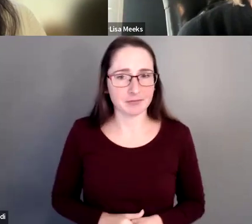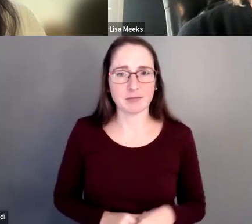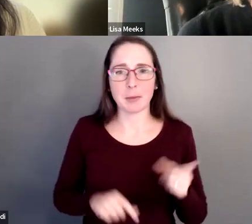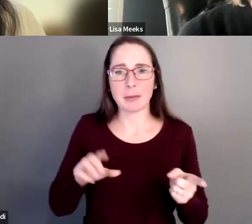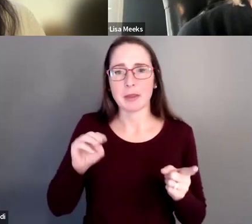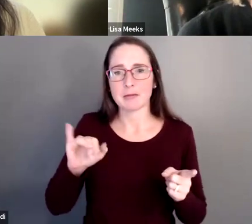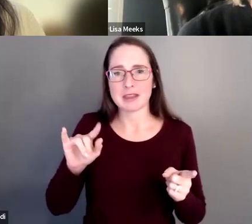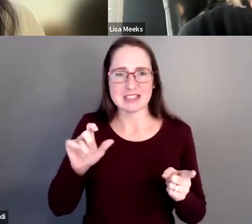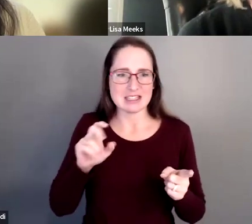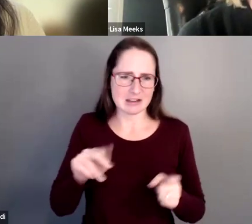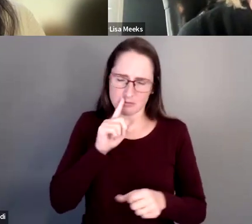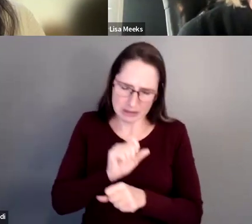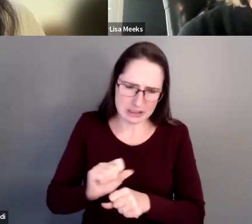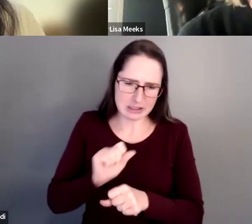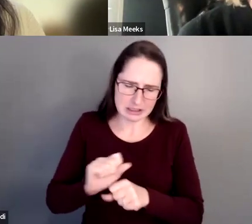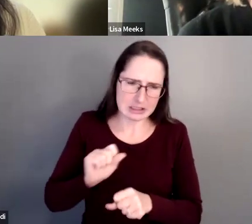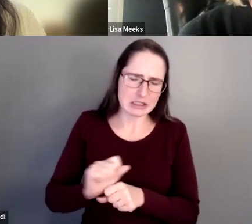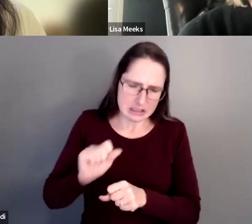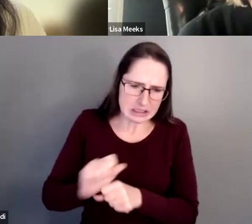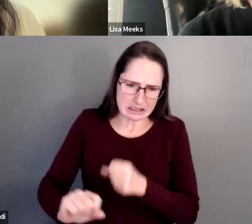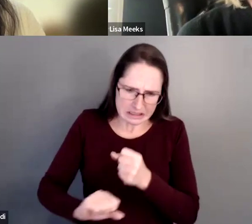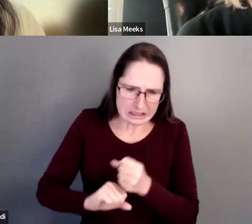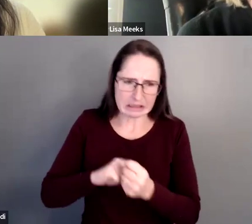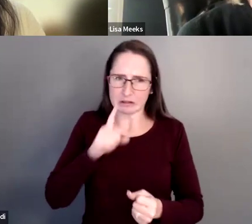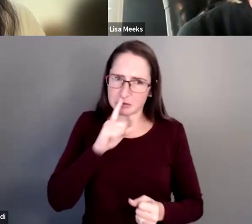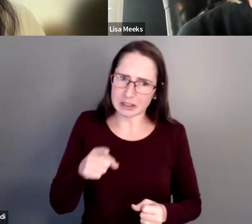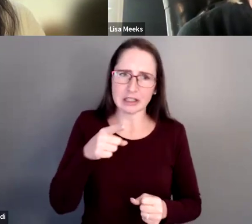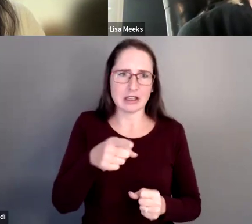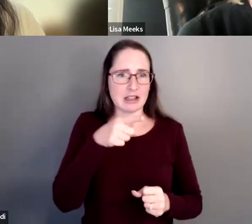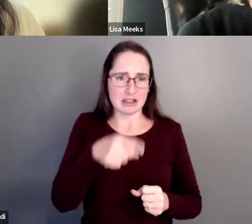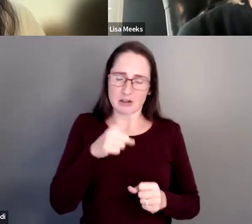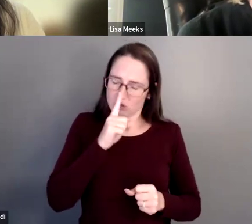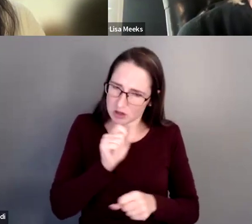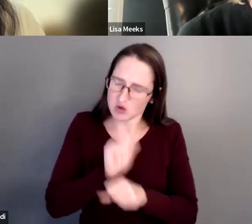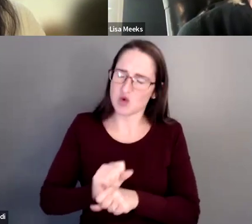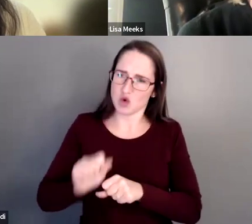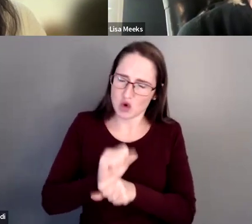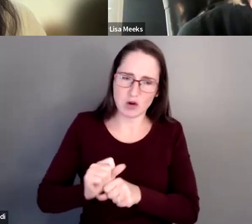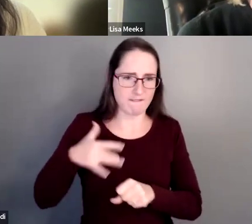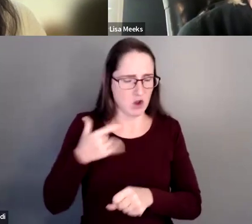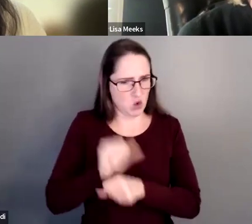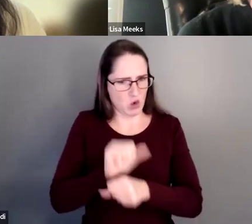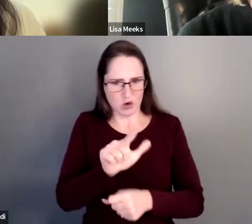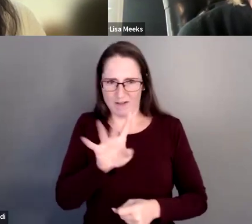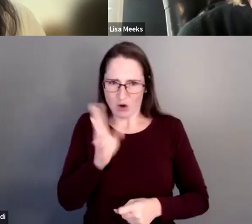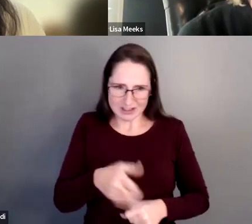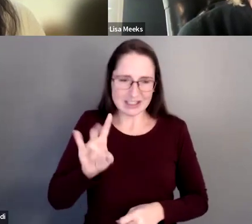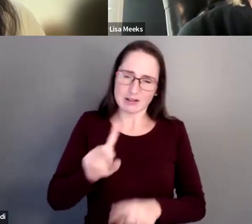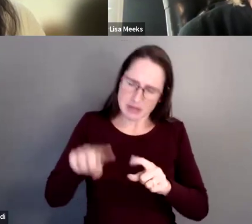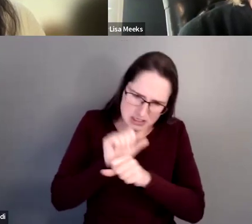medicine. Mytien is a tireless advocate, and when I say tireless, this warrior's